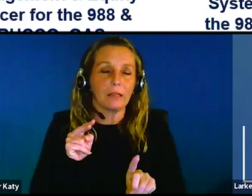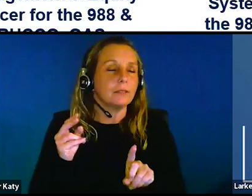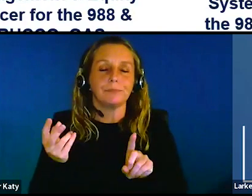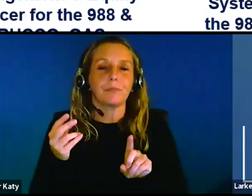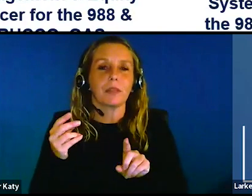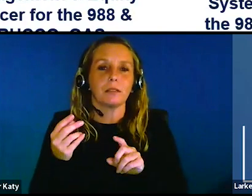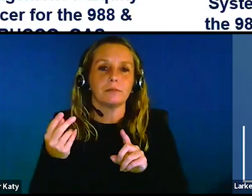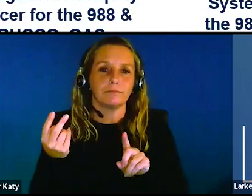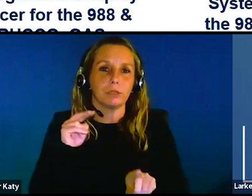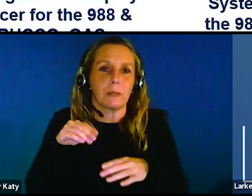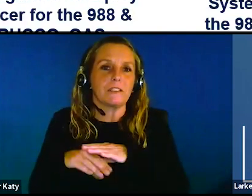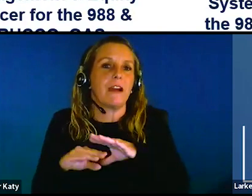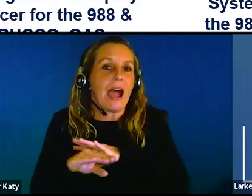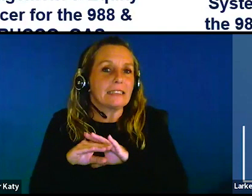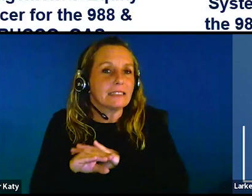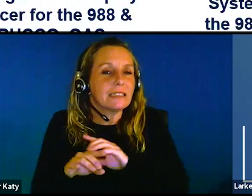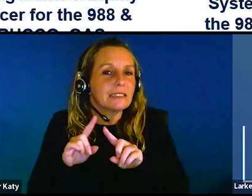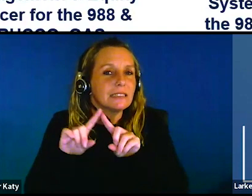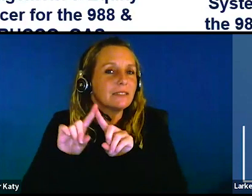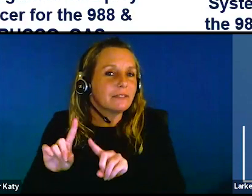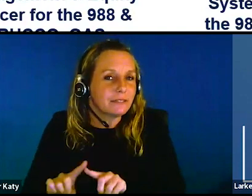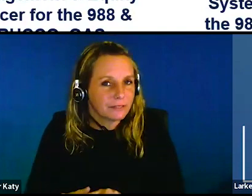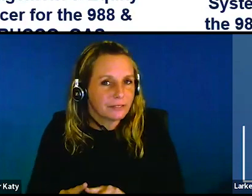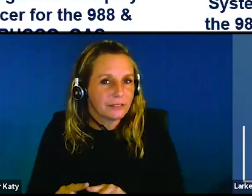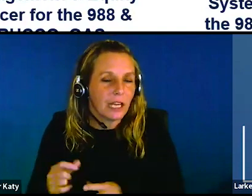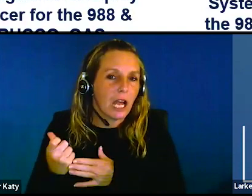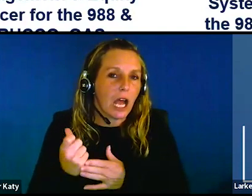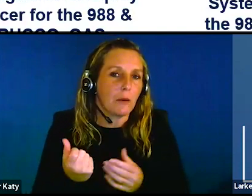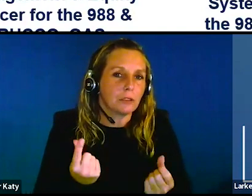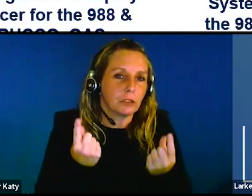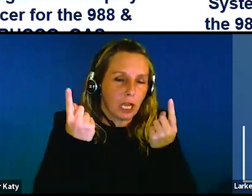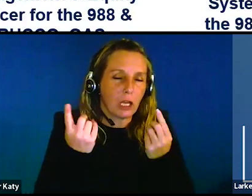are really understand what help seeking is about and their cultures